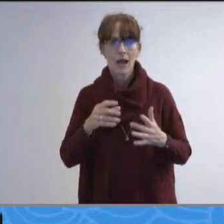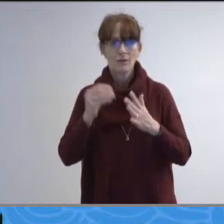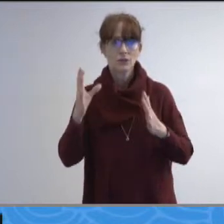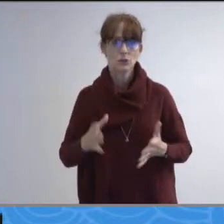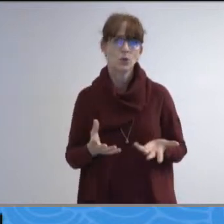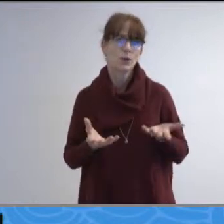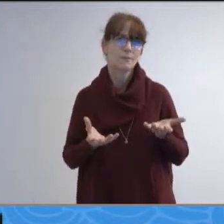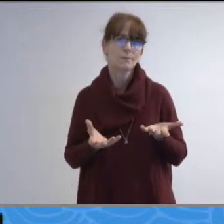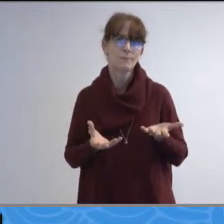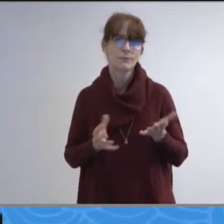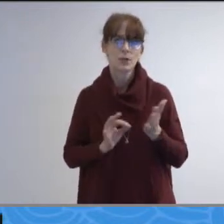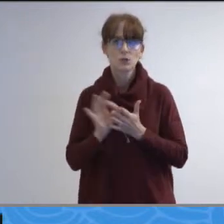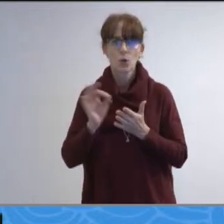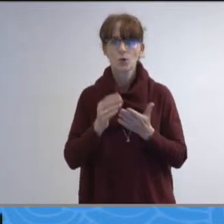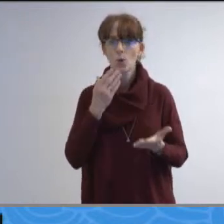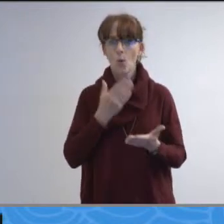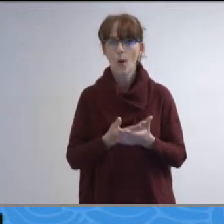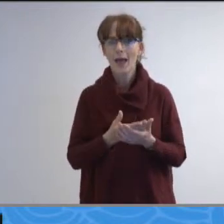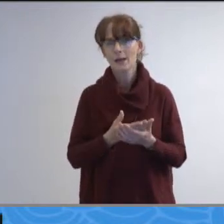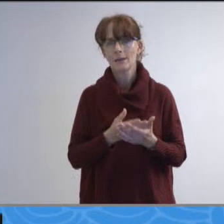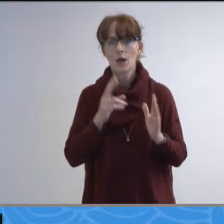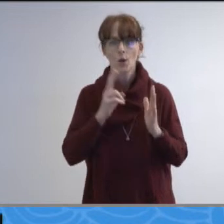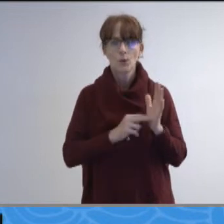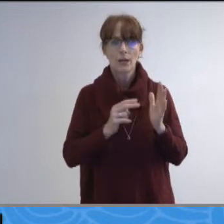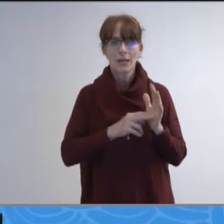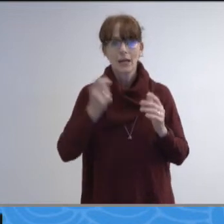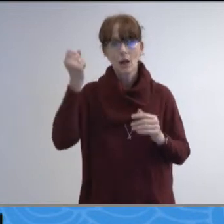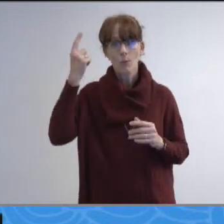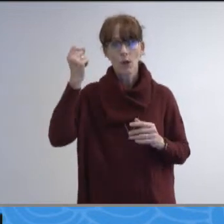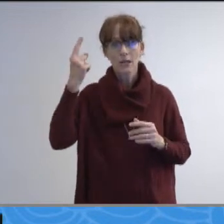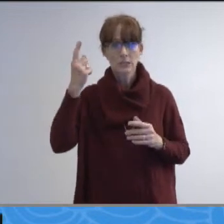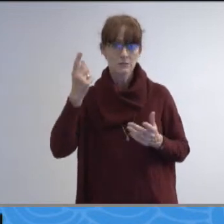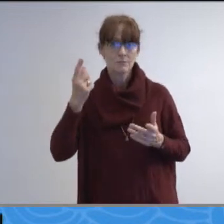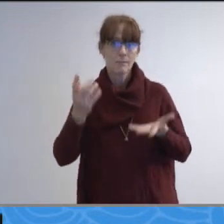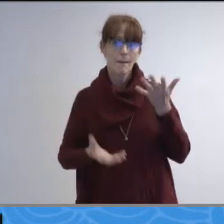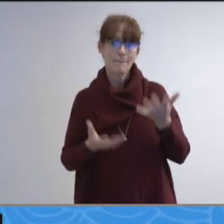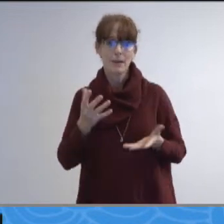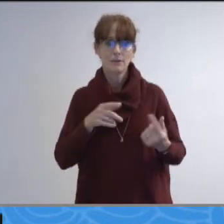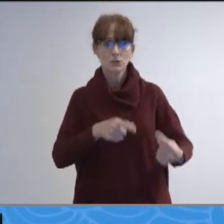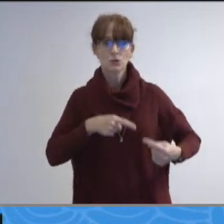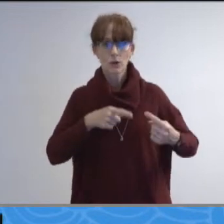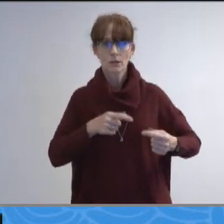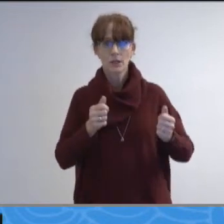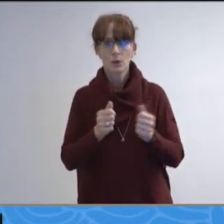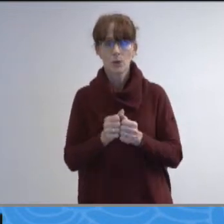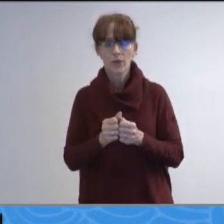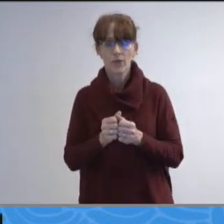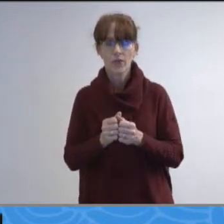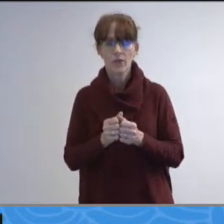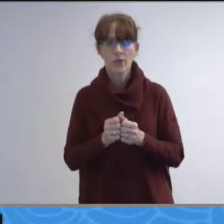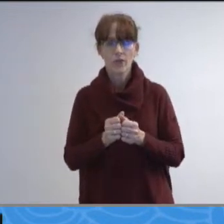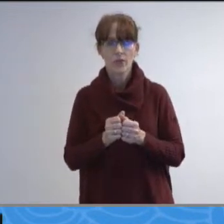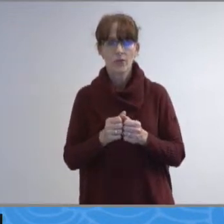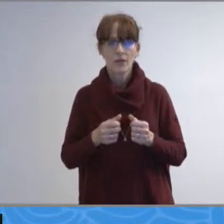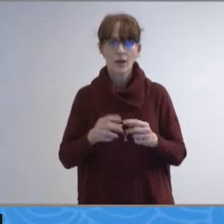who scores really well in, let's say reading comprehension, but maybe is struggling with high end vocabulary words.